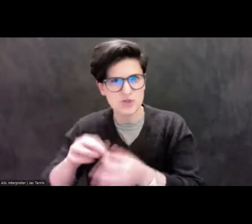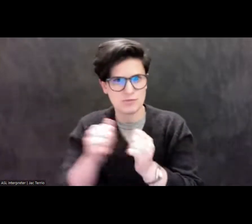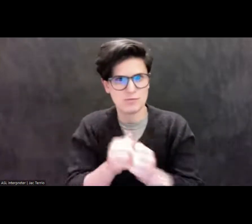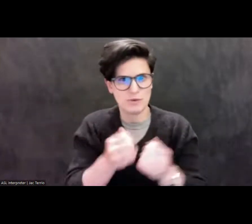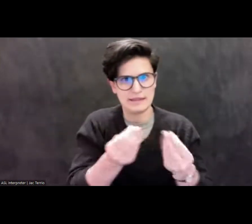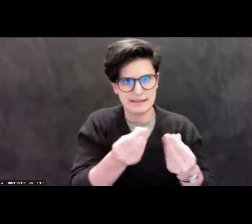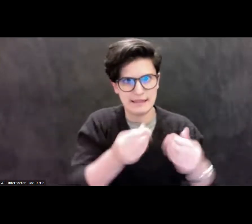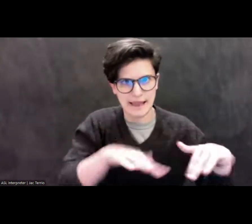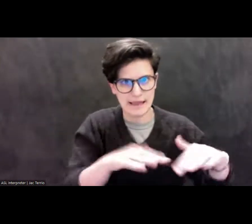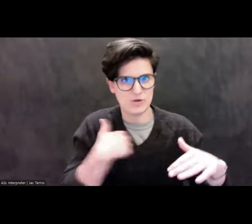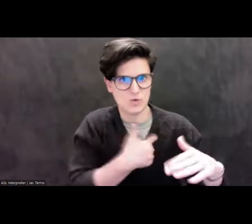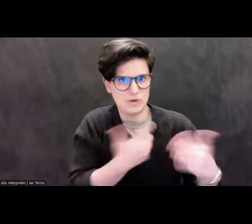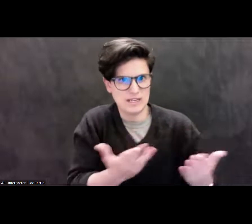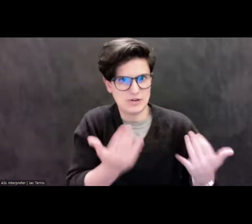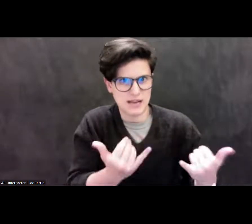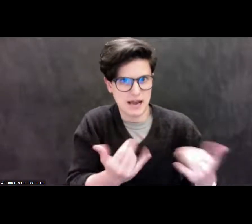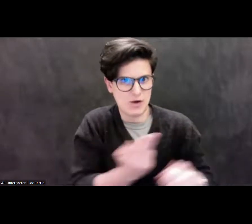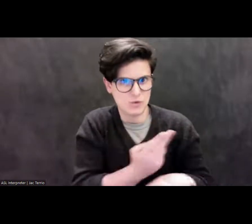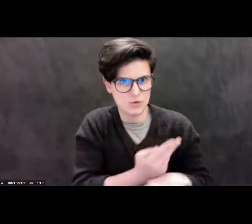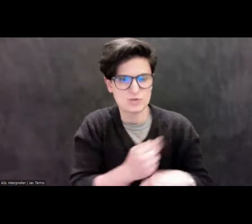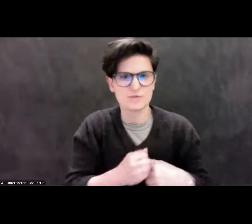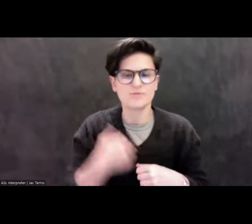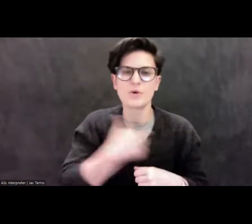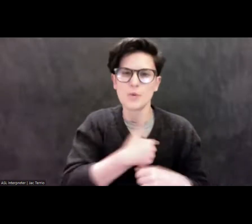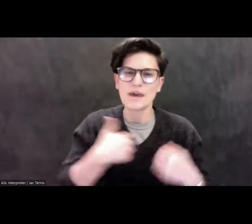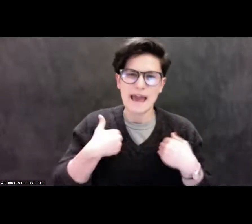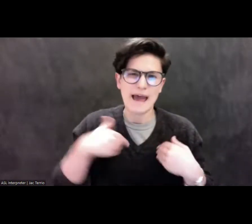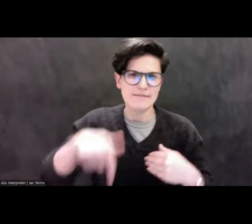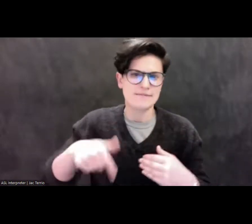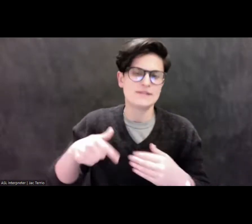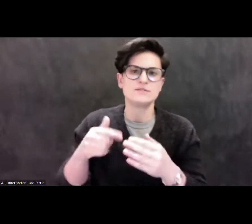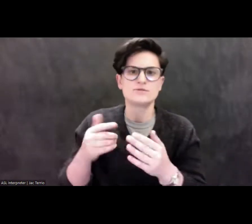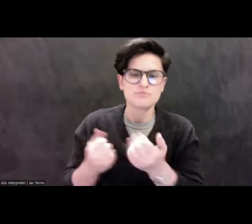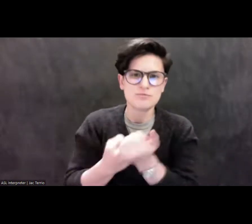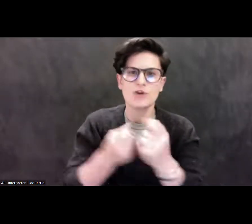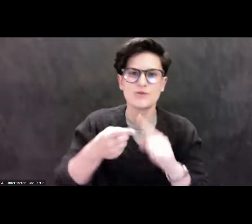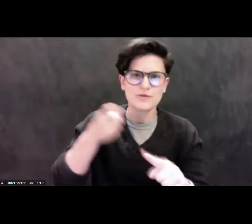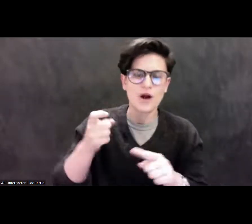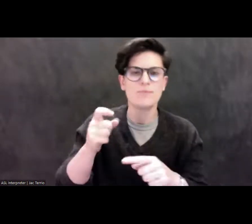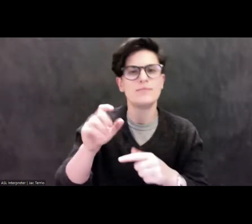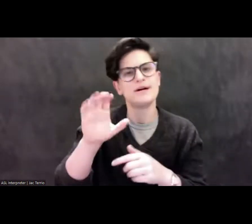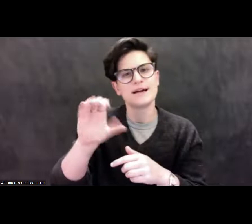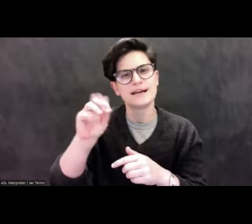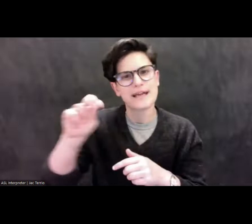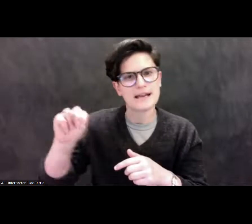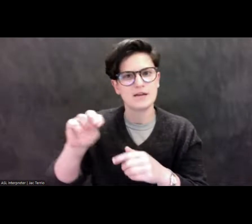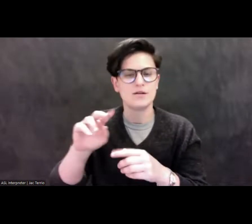Native American Culture programs by acknowledging that the land on which we gather is the territory